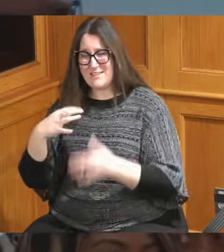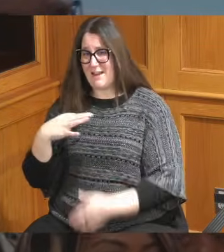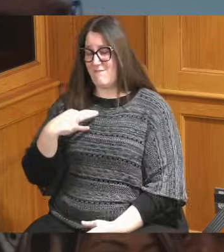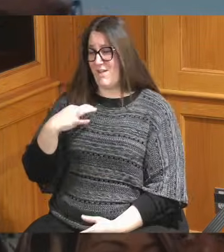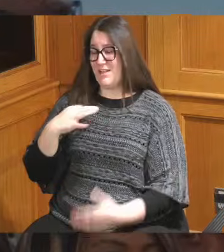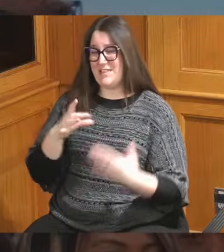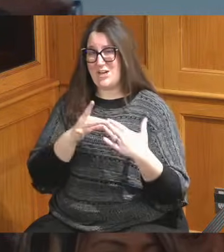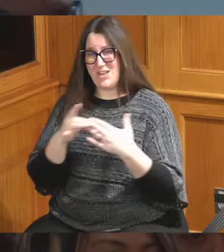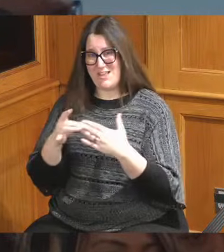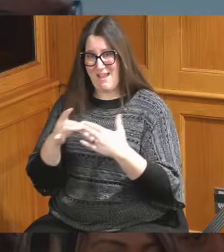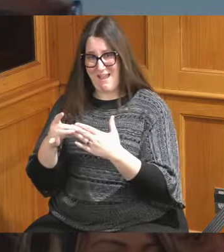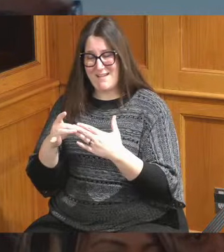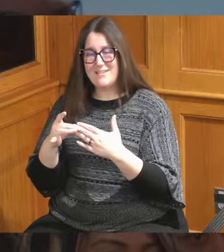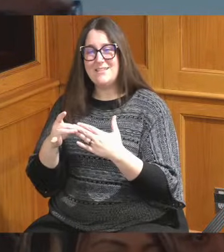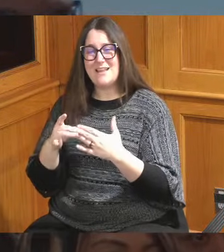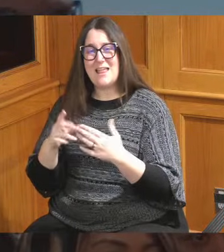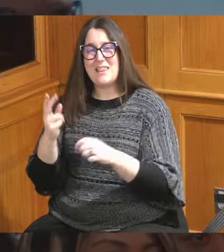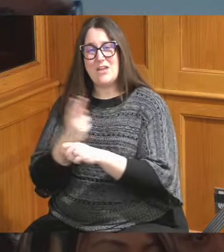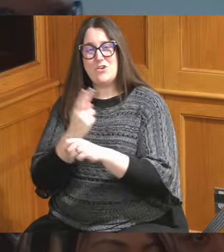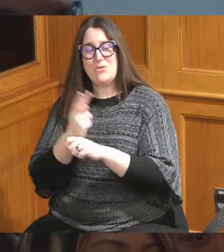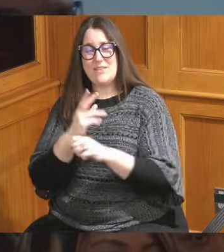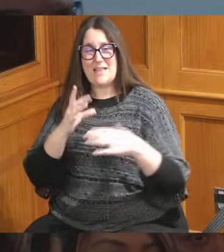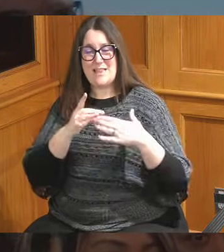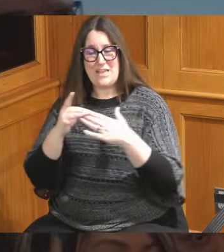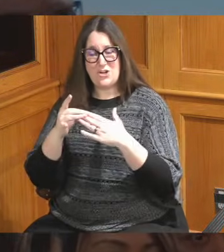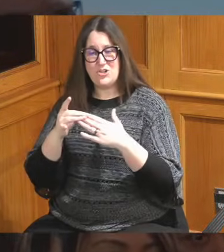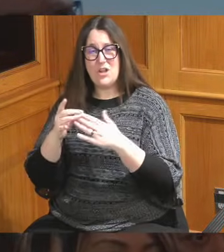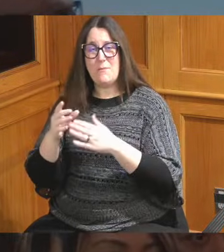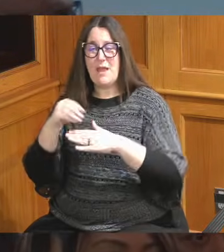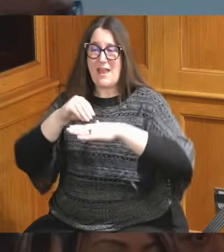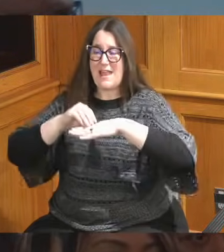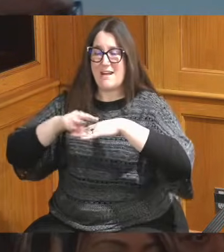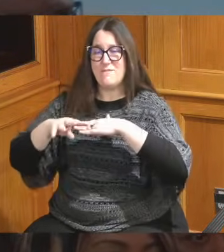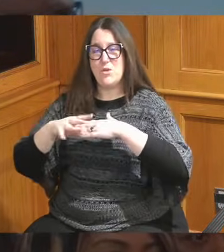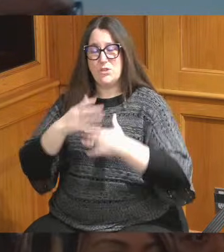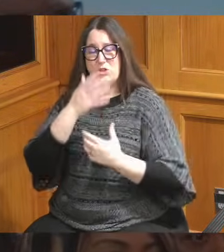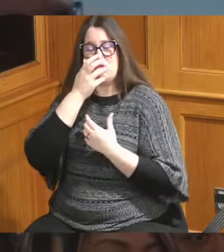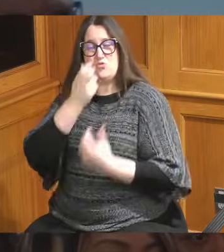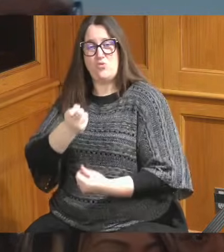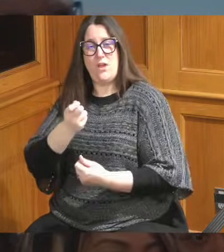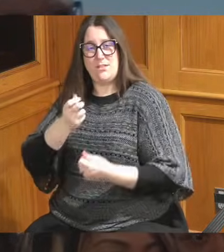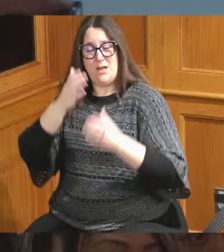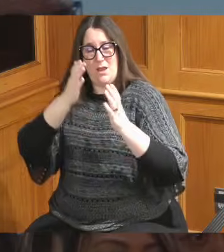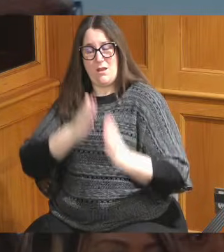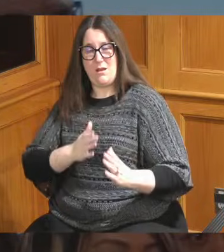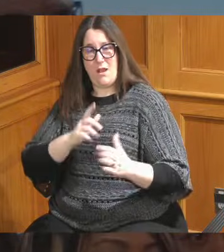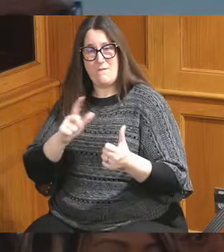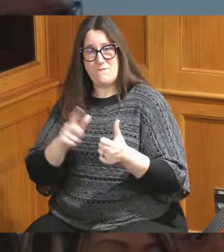initiative that leverages the leadership, influence, and trusted presence of First Ladies,